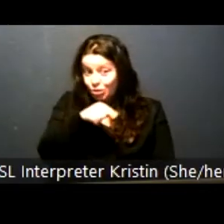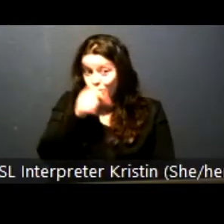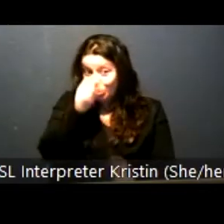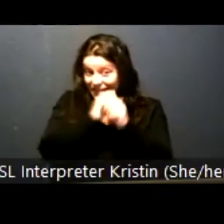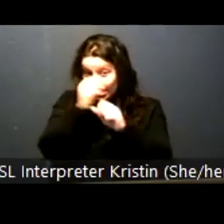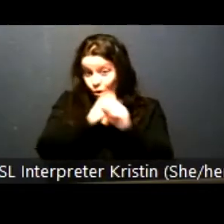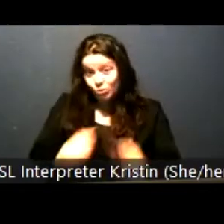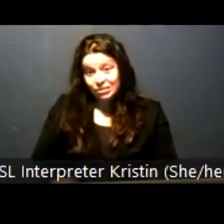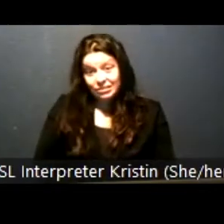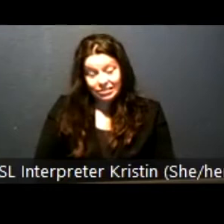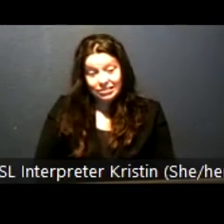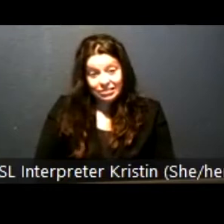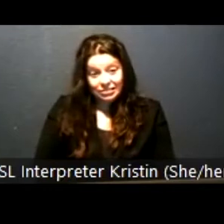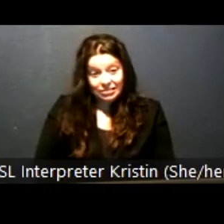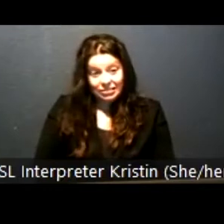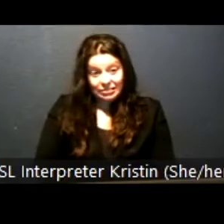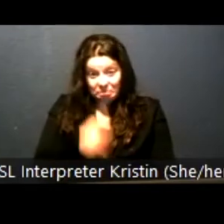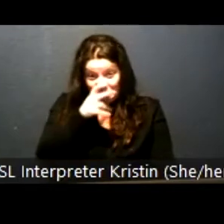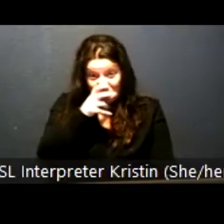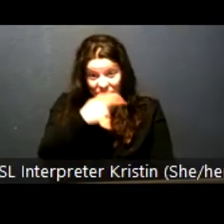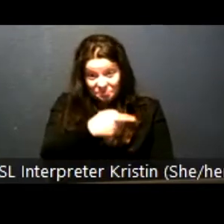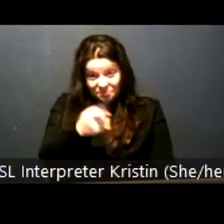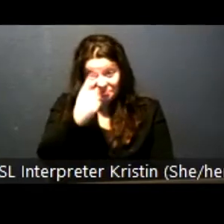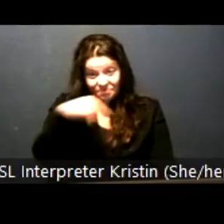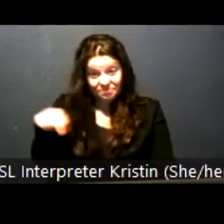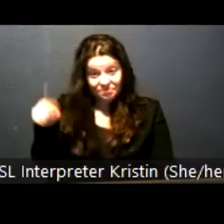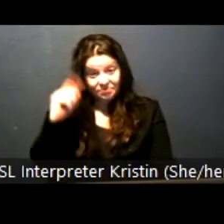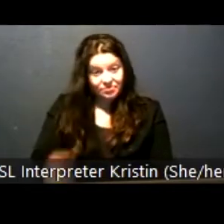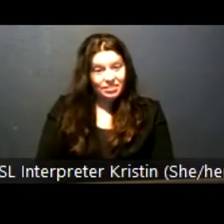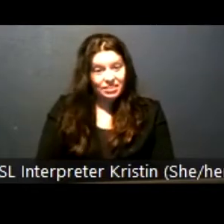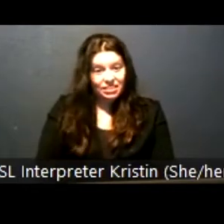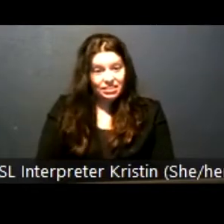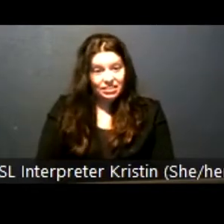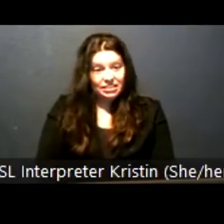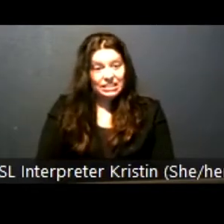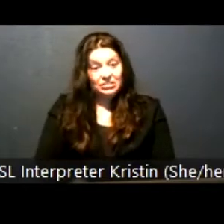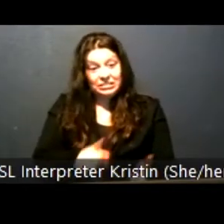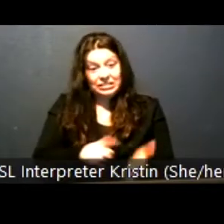they're that big. >>Autumn-Lynn: They look like birds and sometimes you have to wait for an hour to catch just